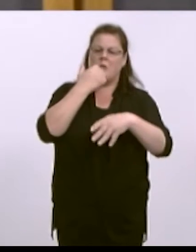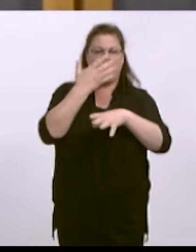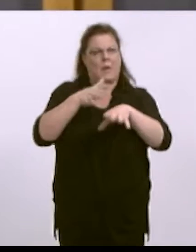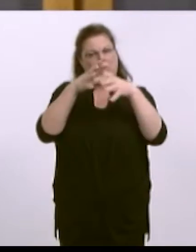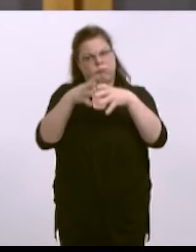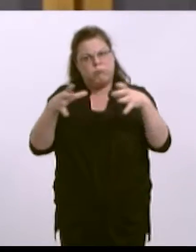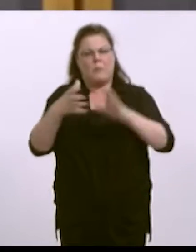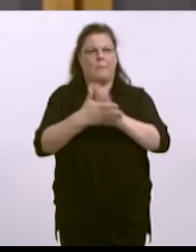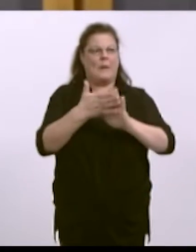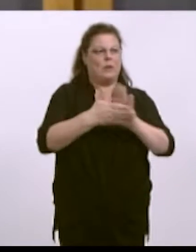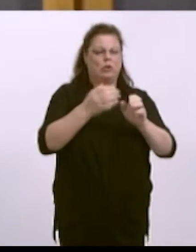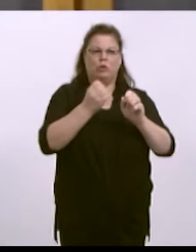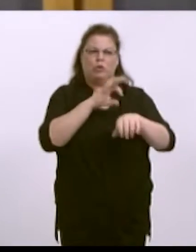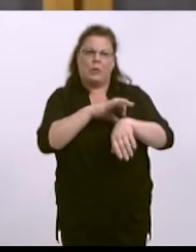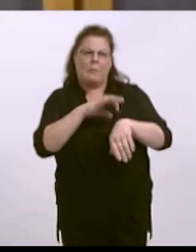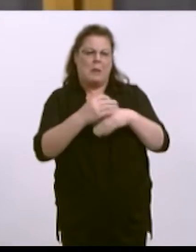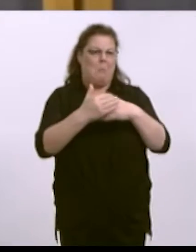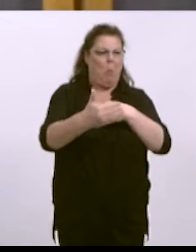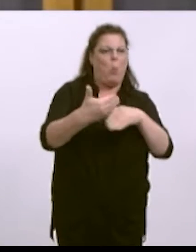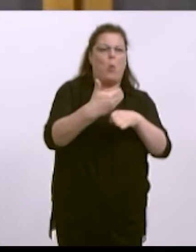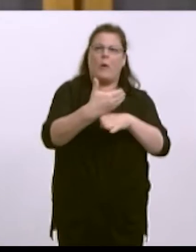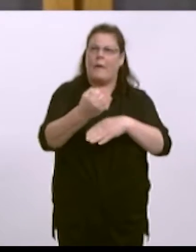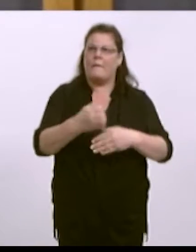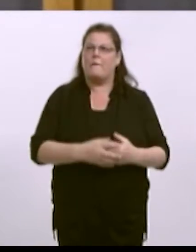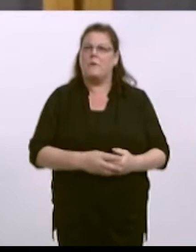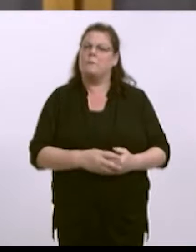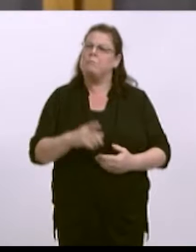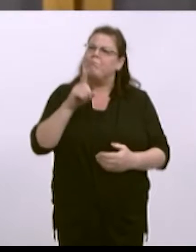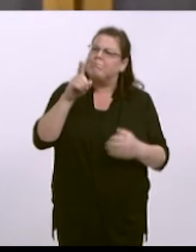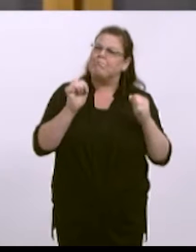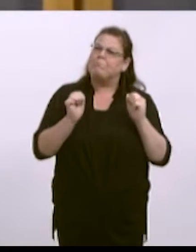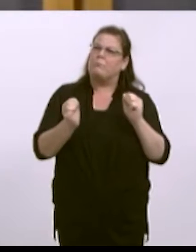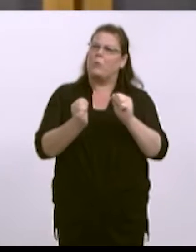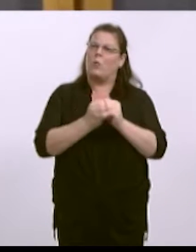more hard pressed in their daily work. Does he agree with me that the independent contractor